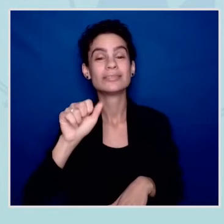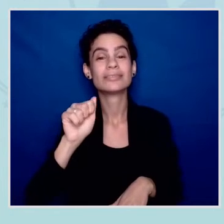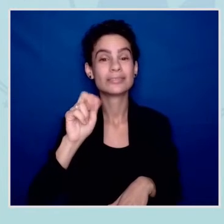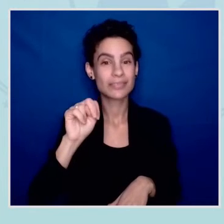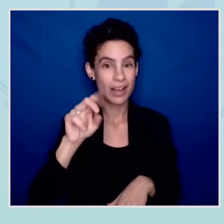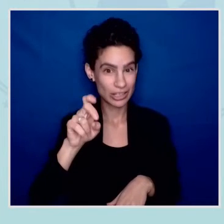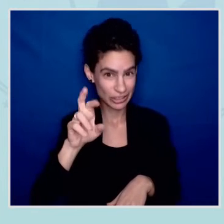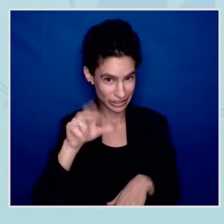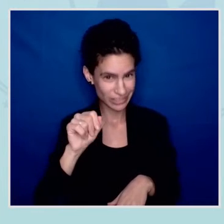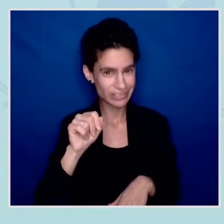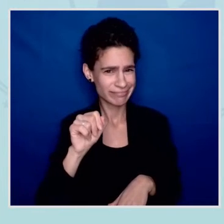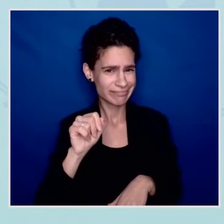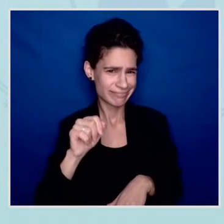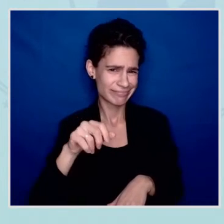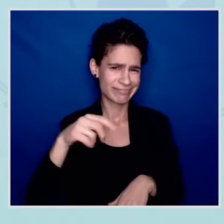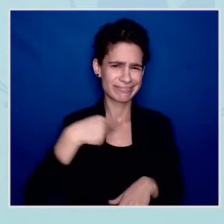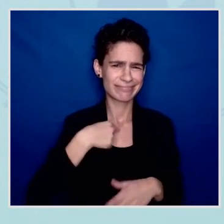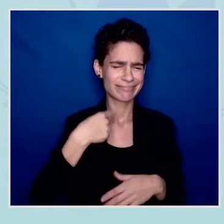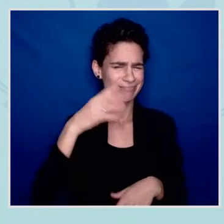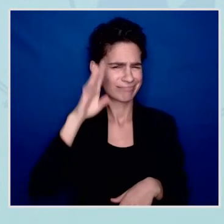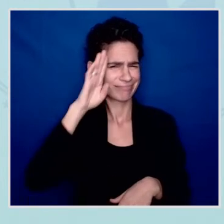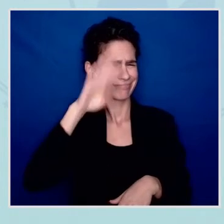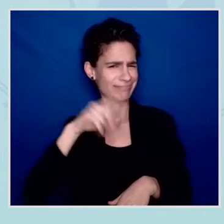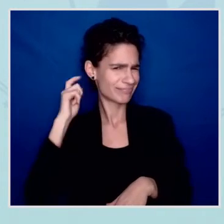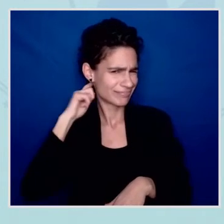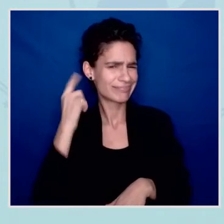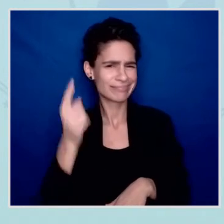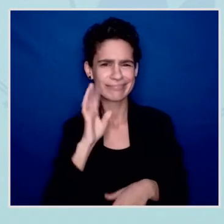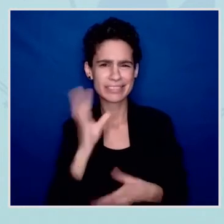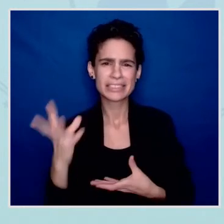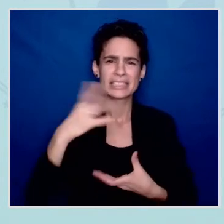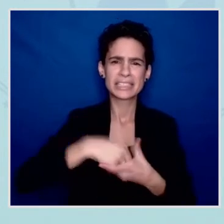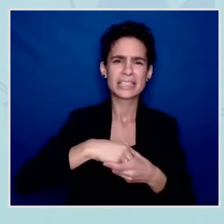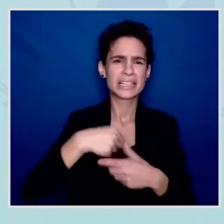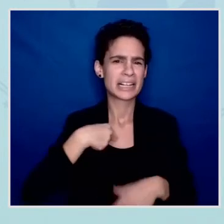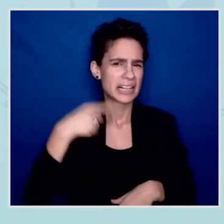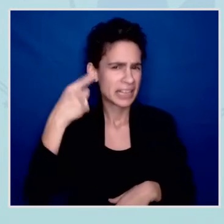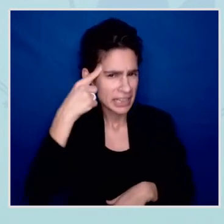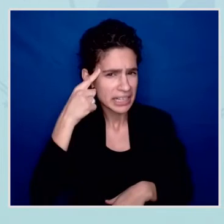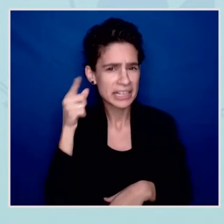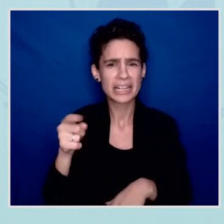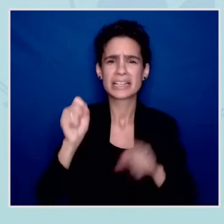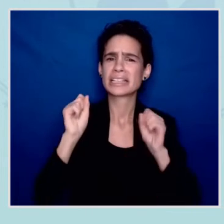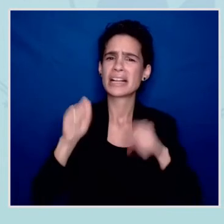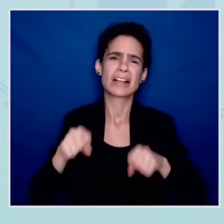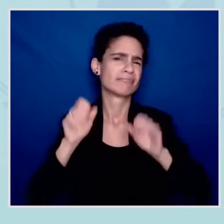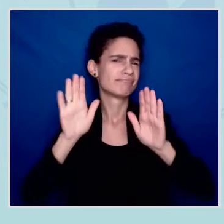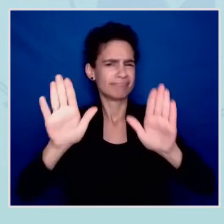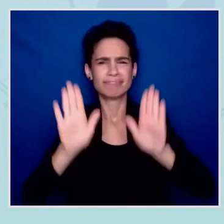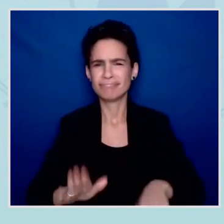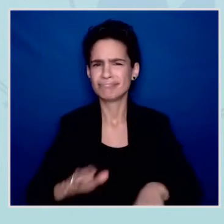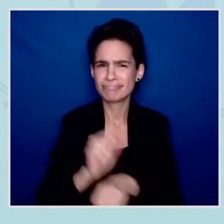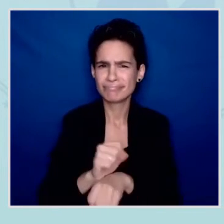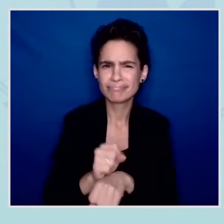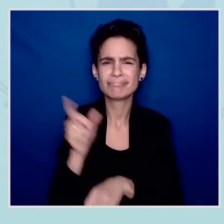HONORED THAT HE ACCEPTED IT. BUT I ALSO WANT TO SAY I DID GIVE SERIOUS CONSIDERATION ON